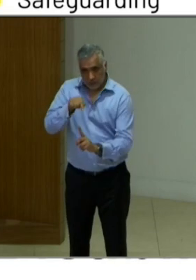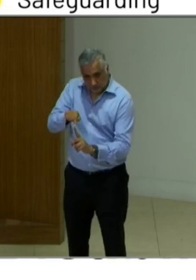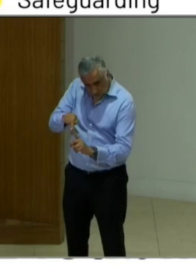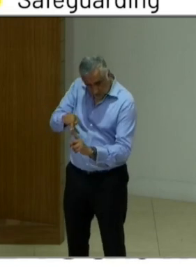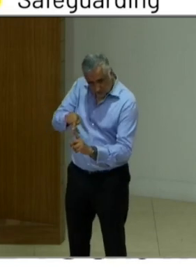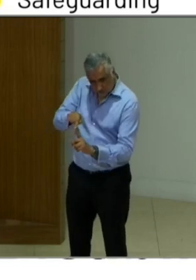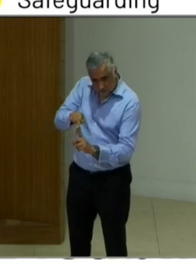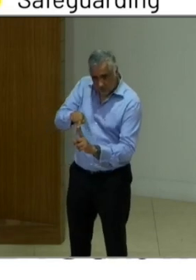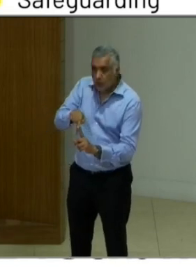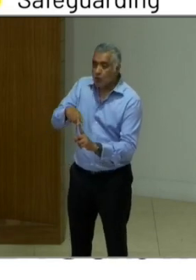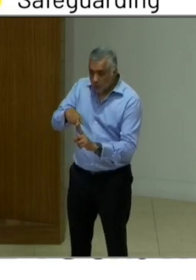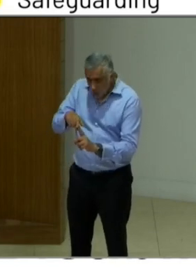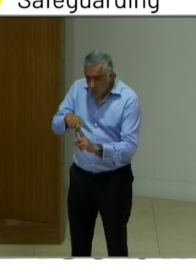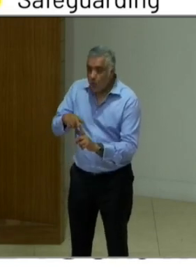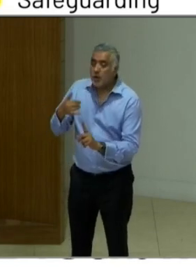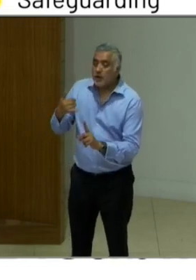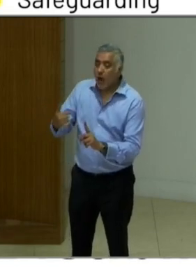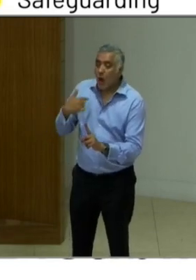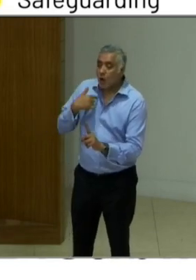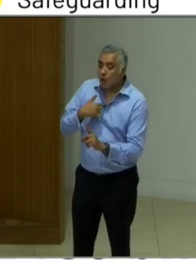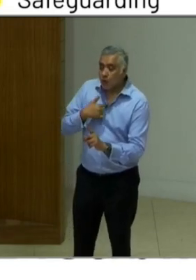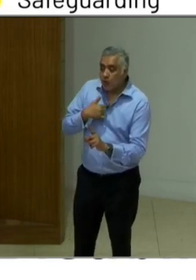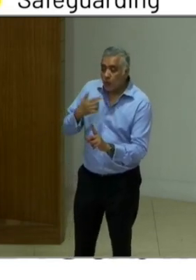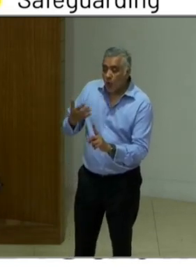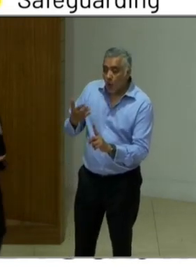In the follow up to the Child Protection